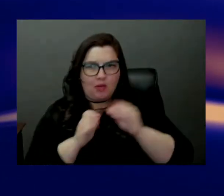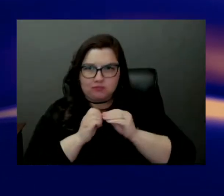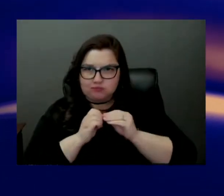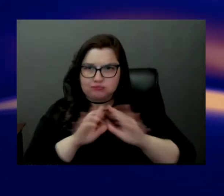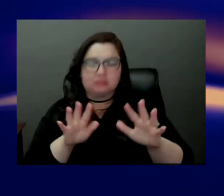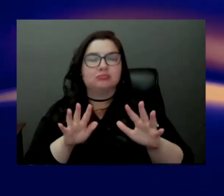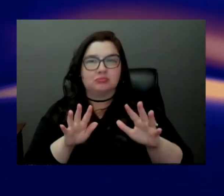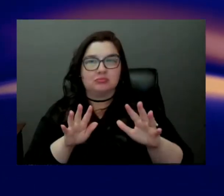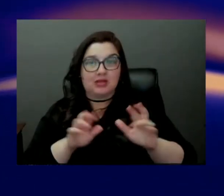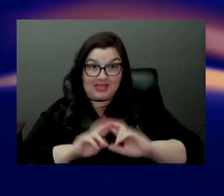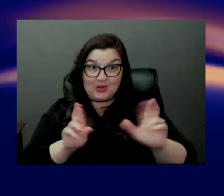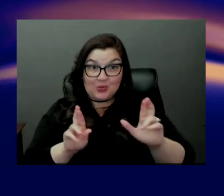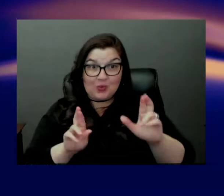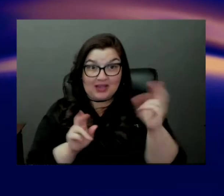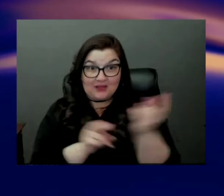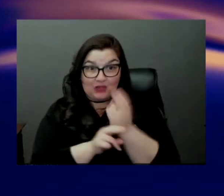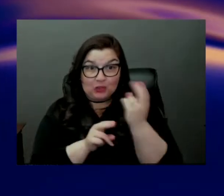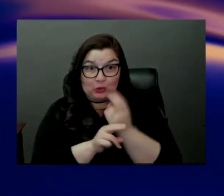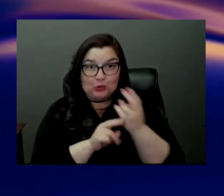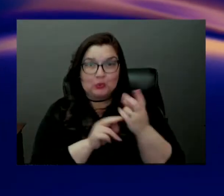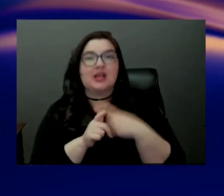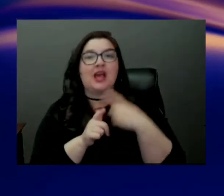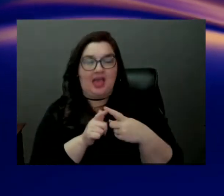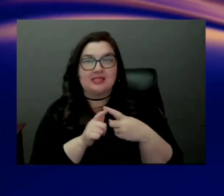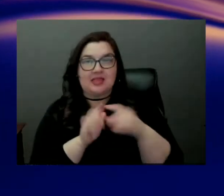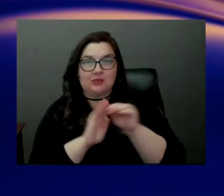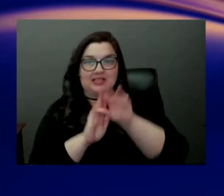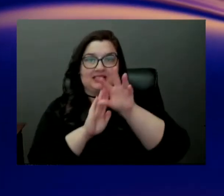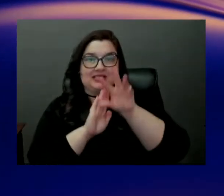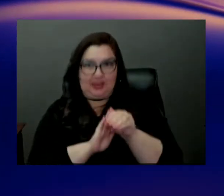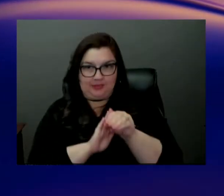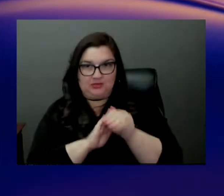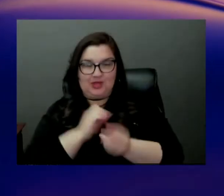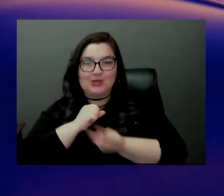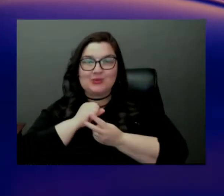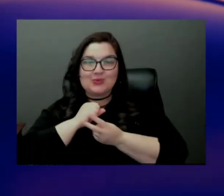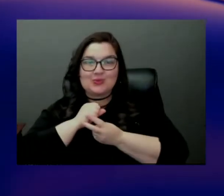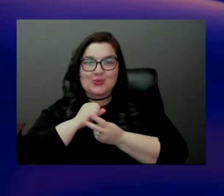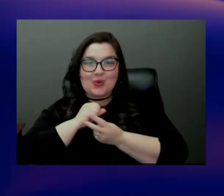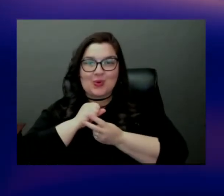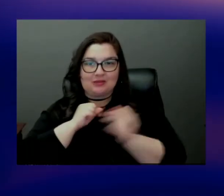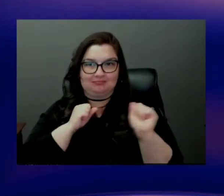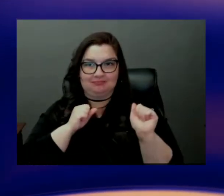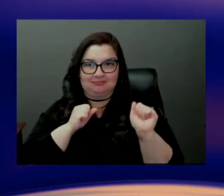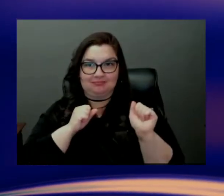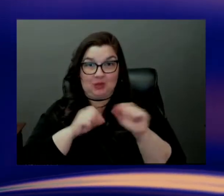for use, and then we'll take a snapshot and store them off. And so now when you wanna go launch your army